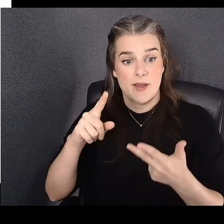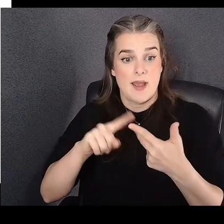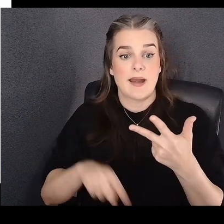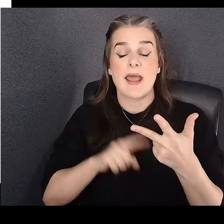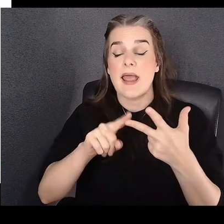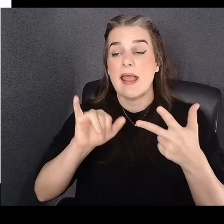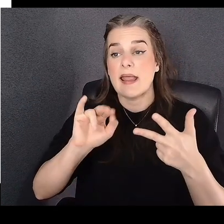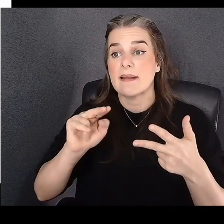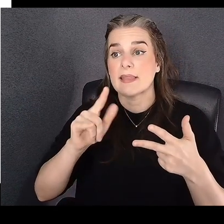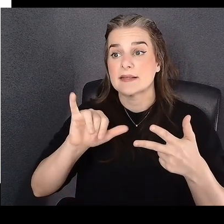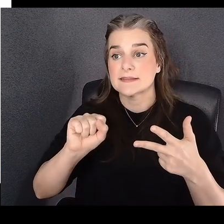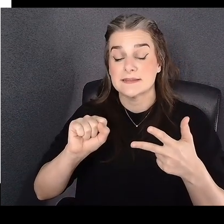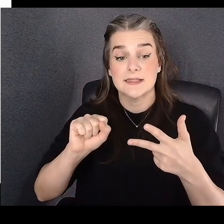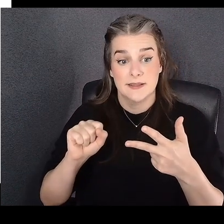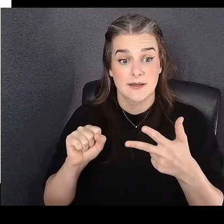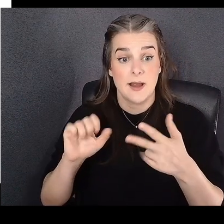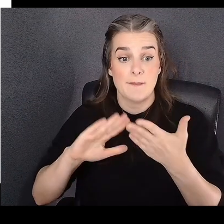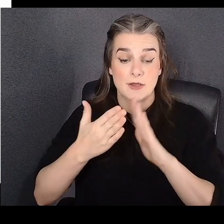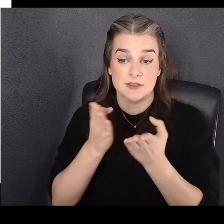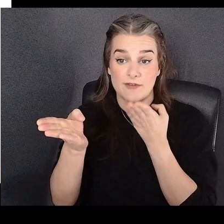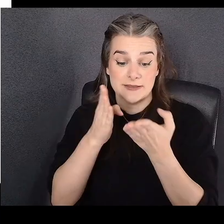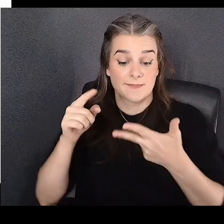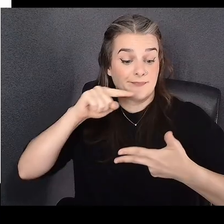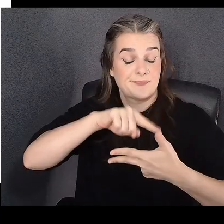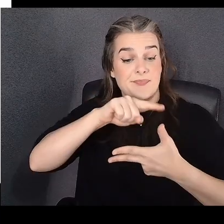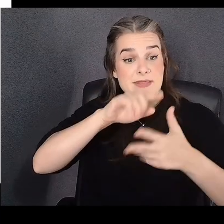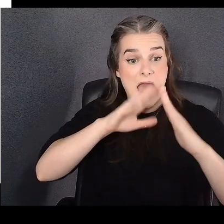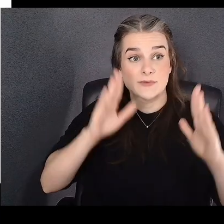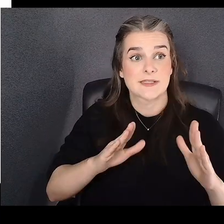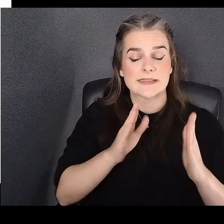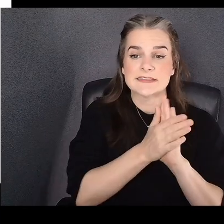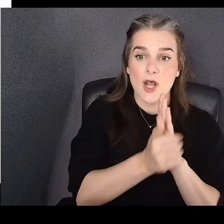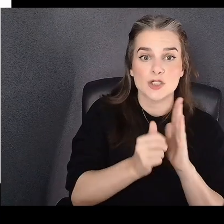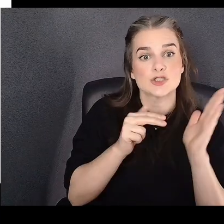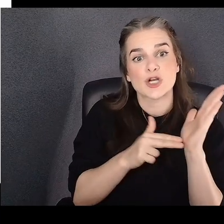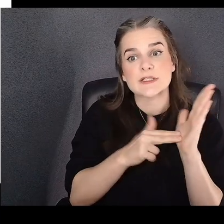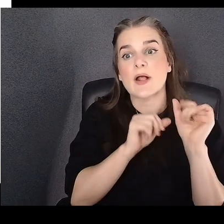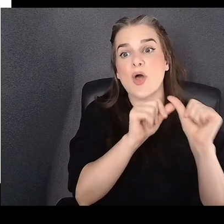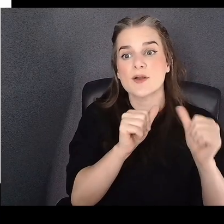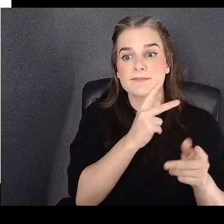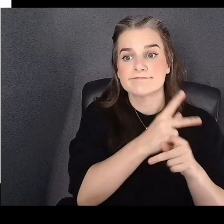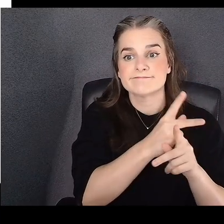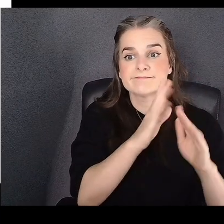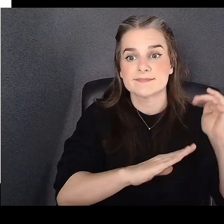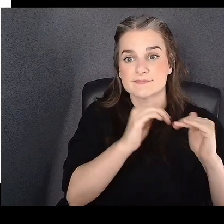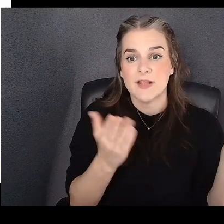it's that skilled nursing, long term care facility that's here in Philadelphia. Then we have our housing corporation,